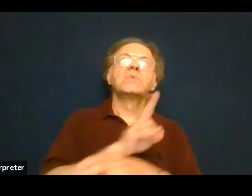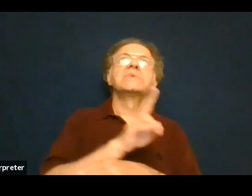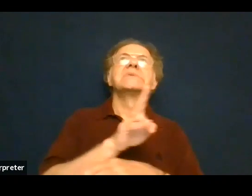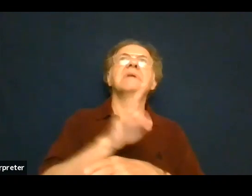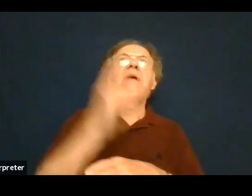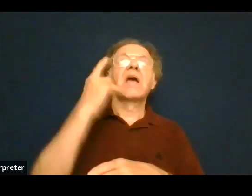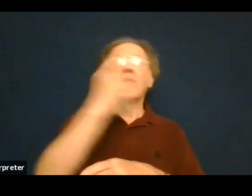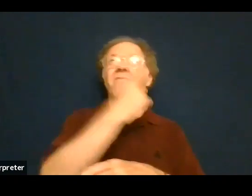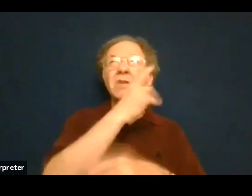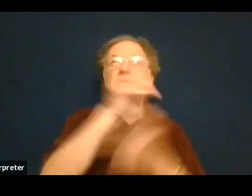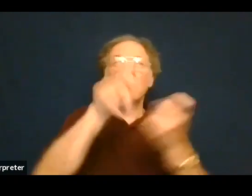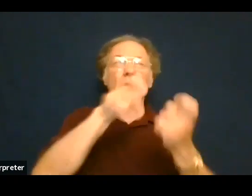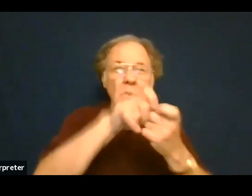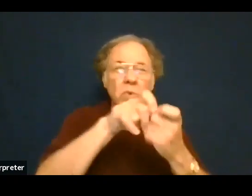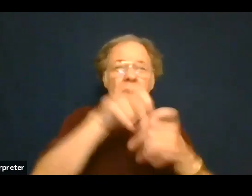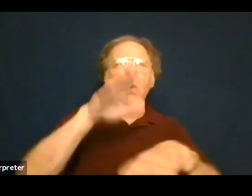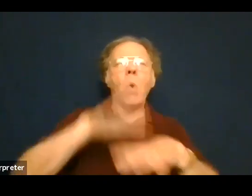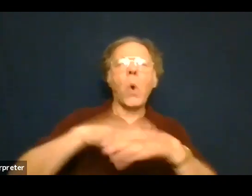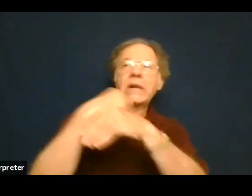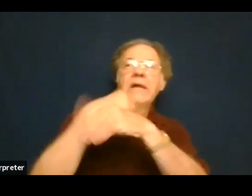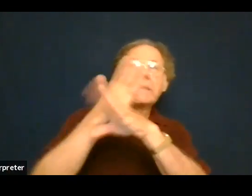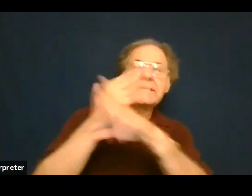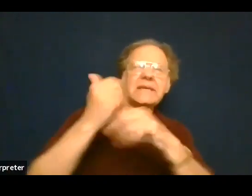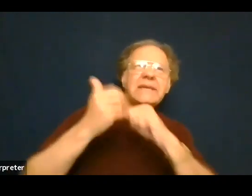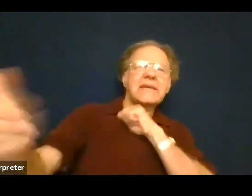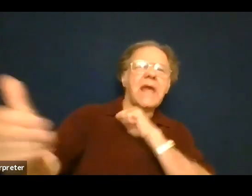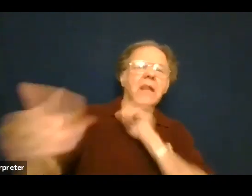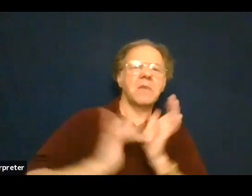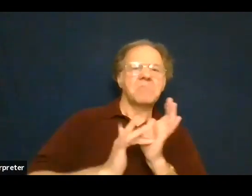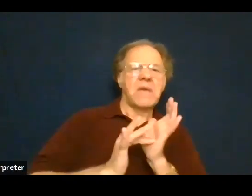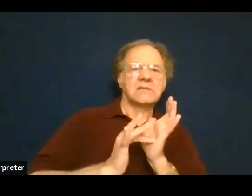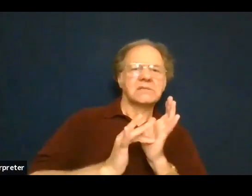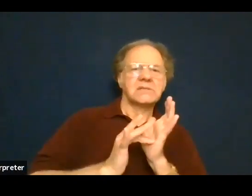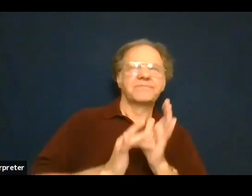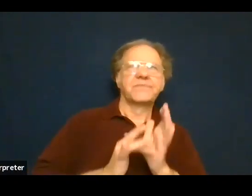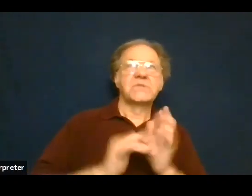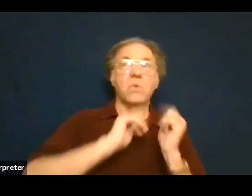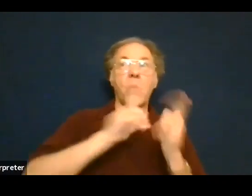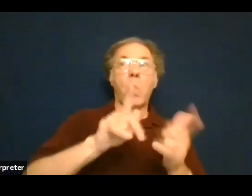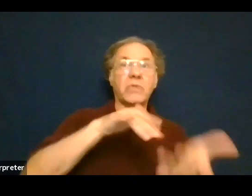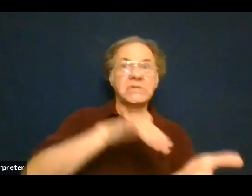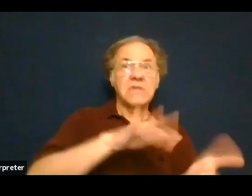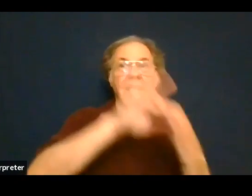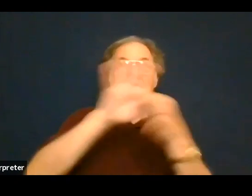So not all of the studies are even involving COVID-19 patients, but they're